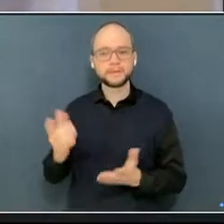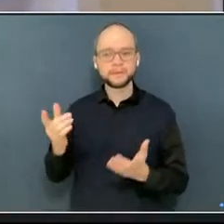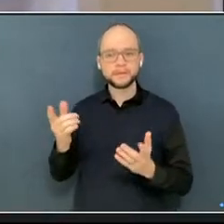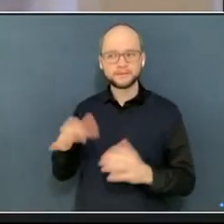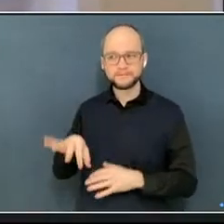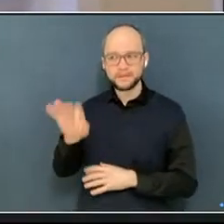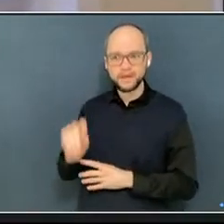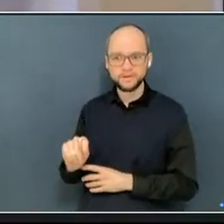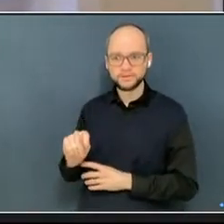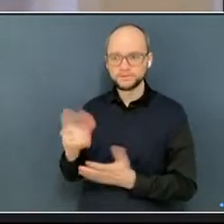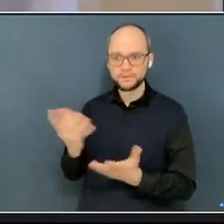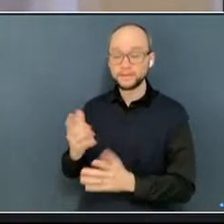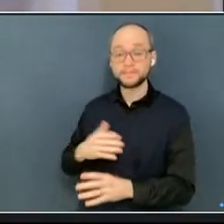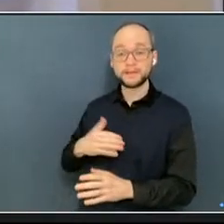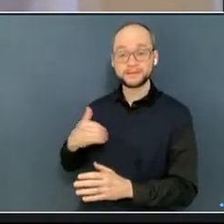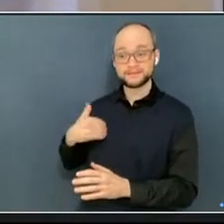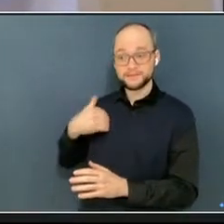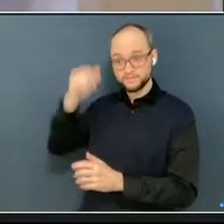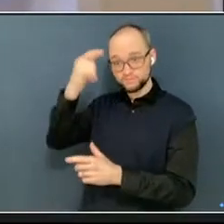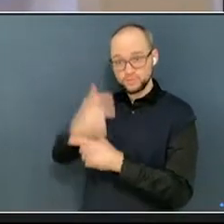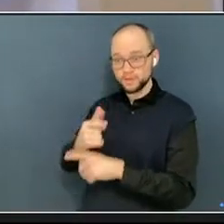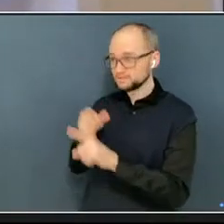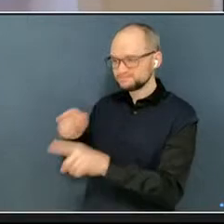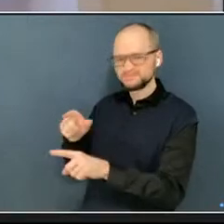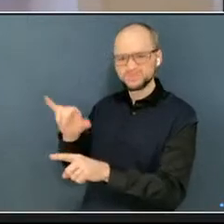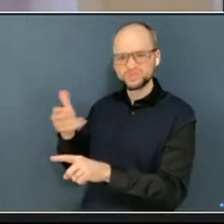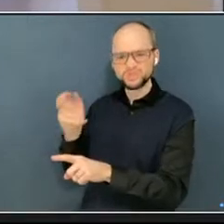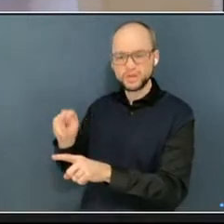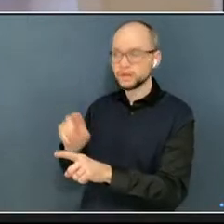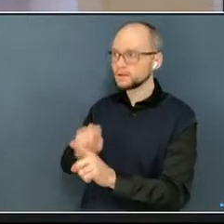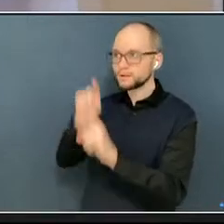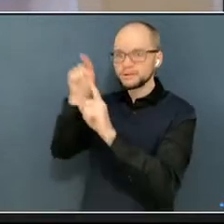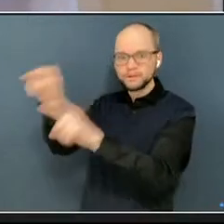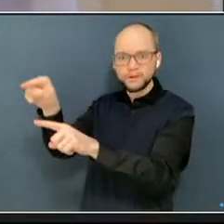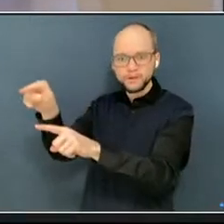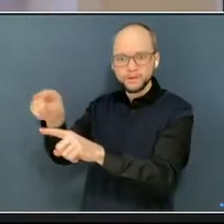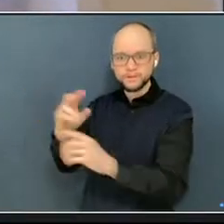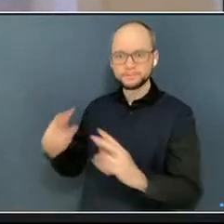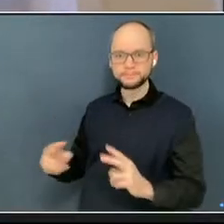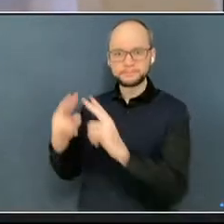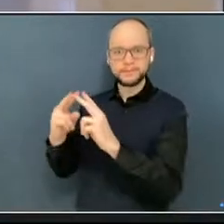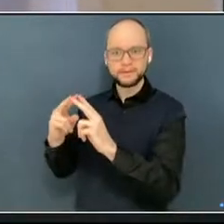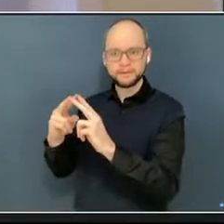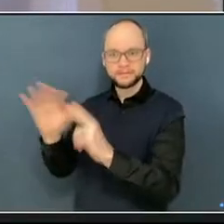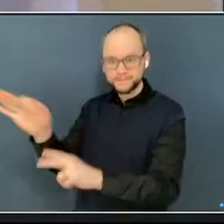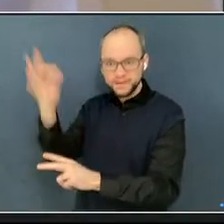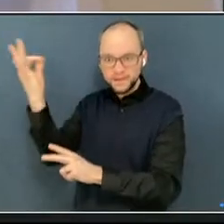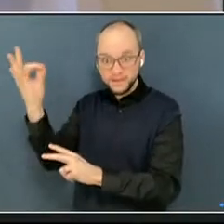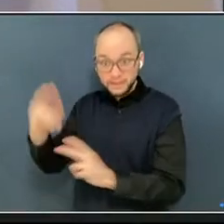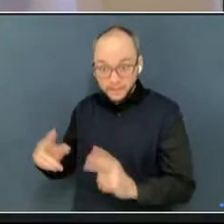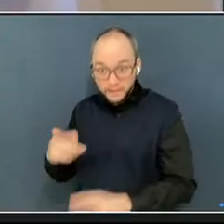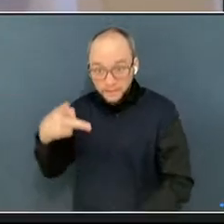has the good fortune to go to Paris, France for six months to study French. Paris, France!